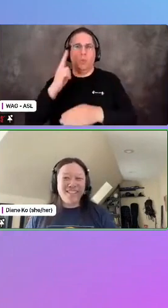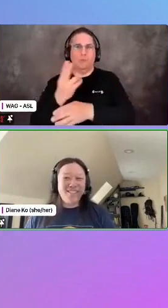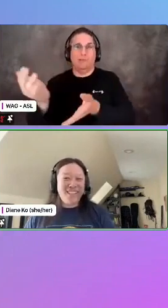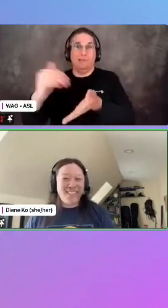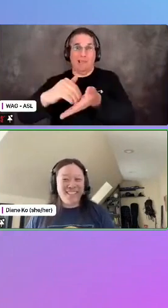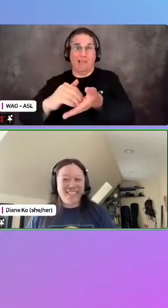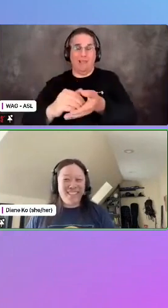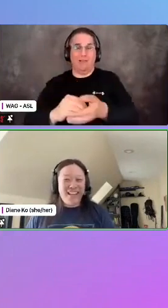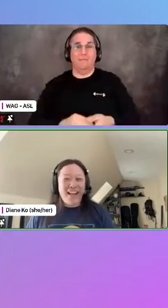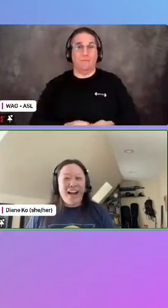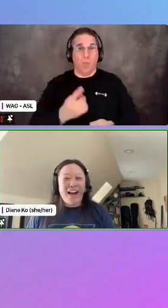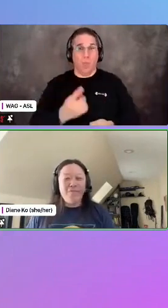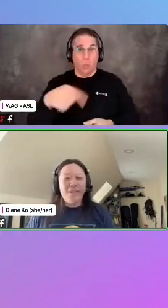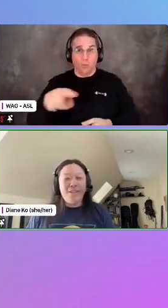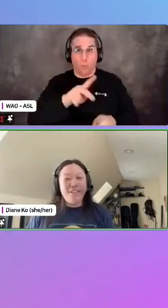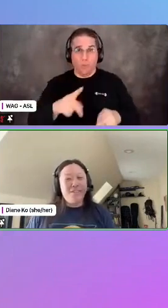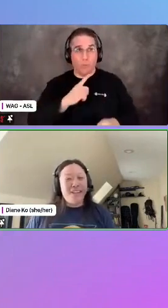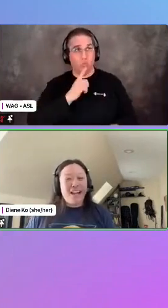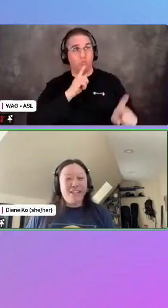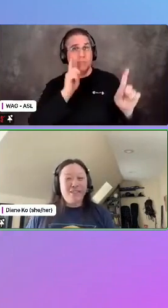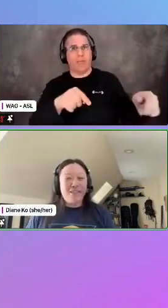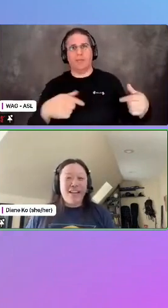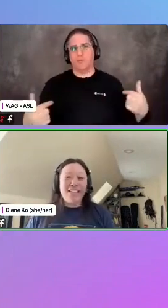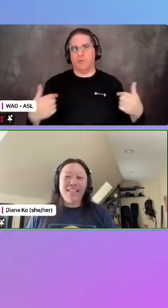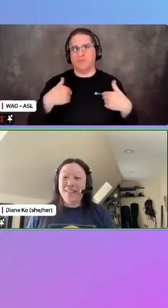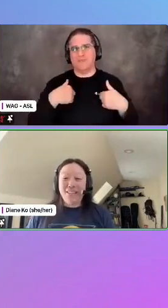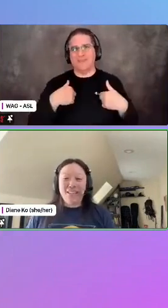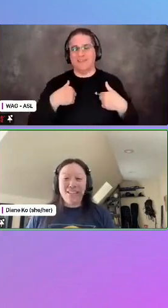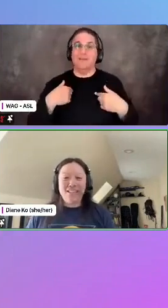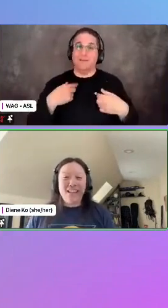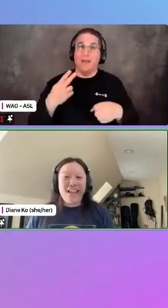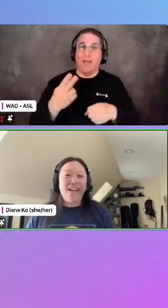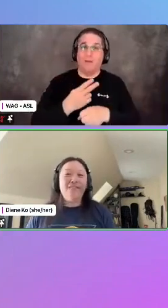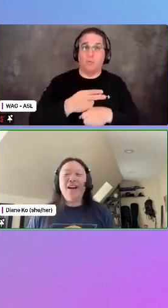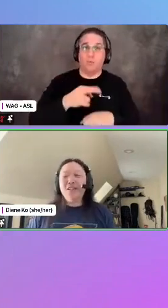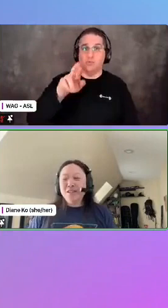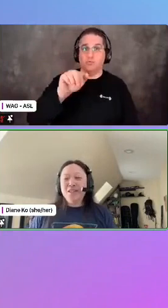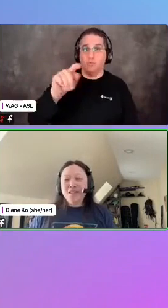demand for participants on this website. Slides for the available on